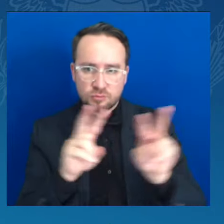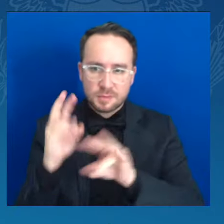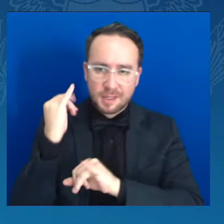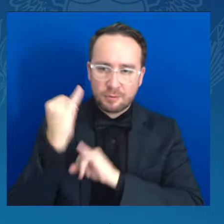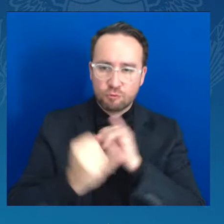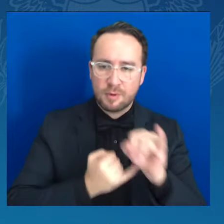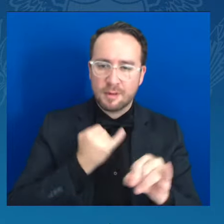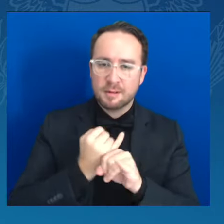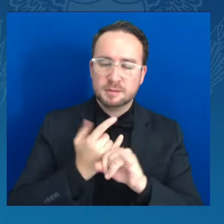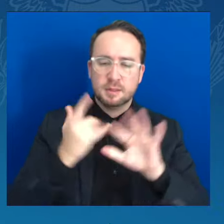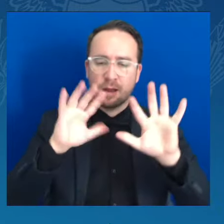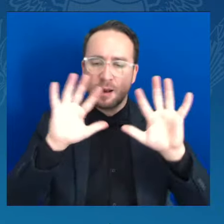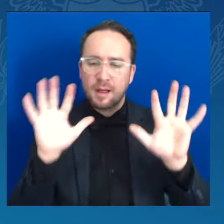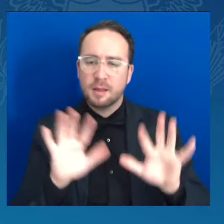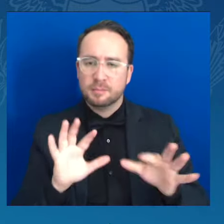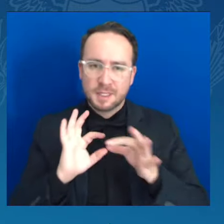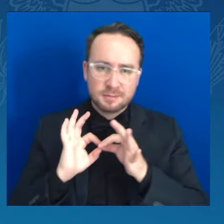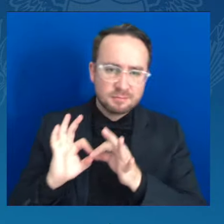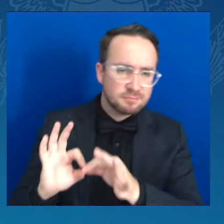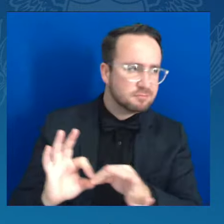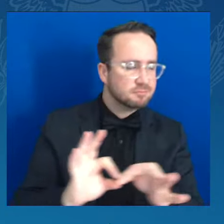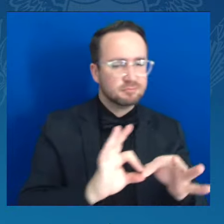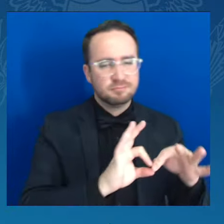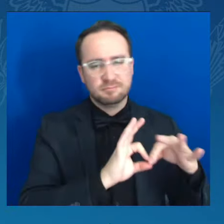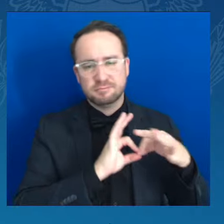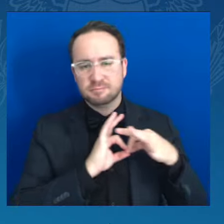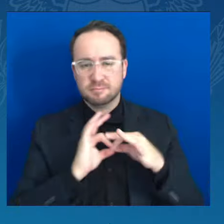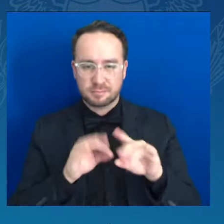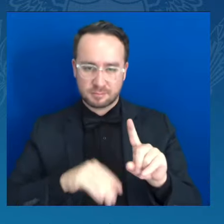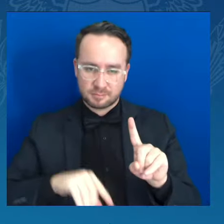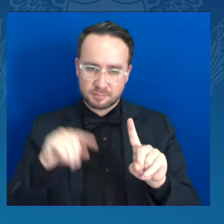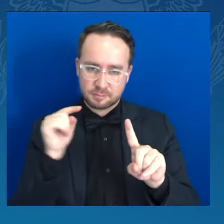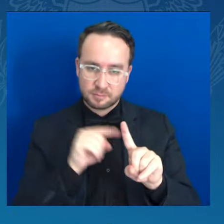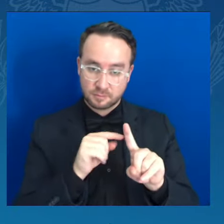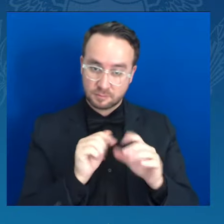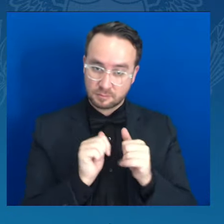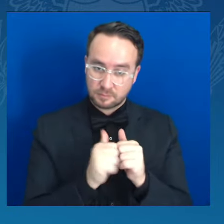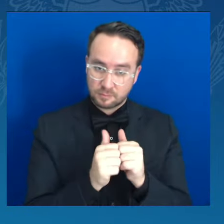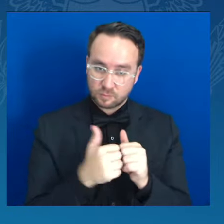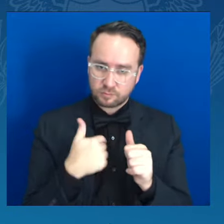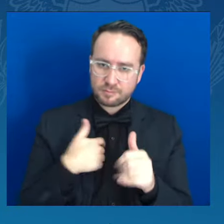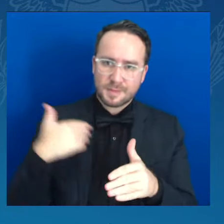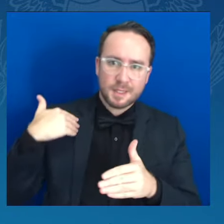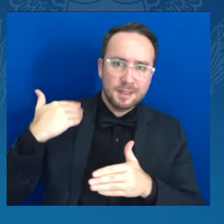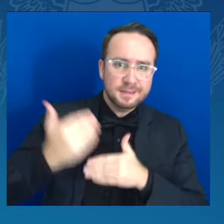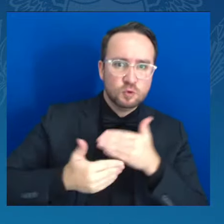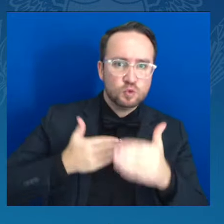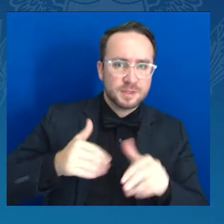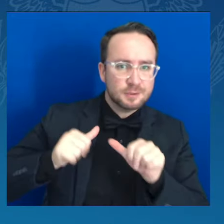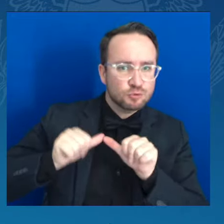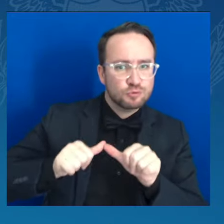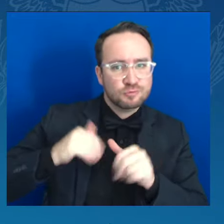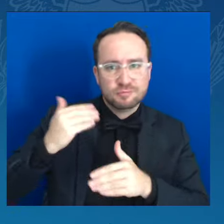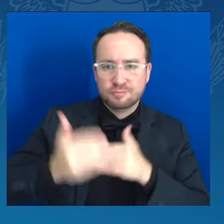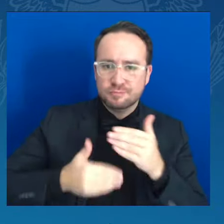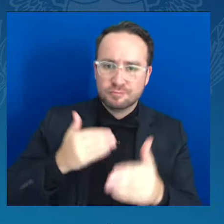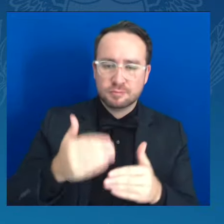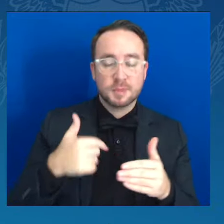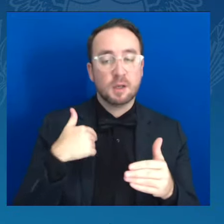Implementing Space Policy Directive three, we've made a great deal of progress building out a modern user focused --